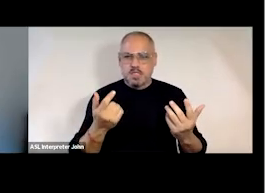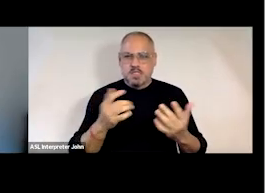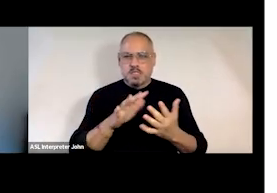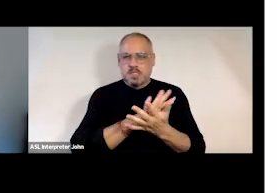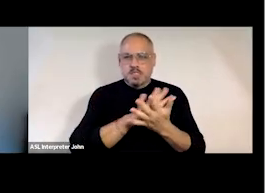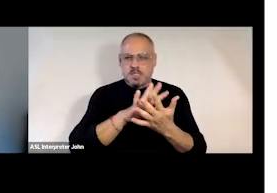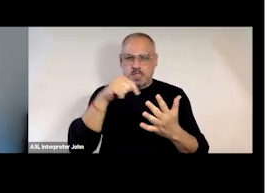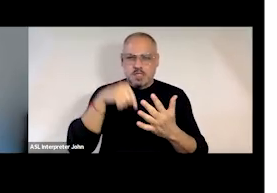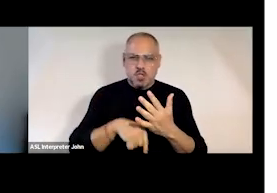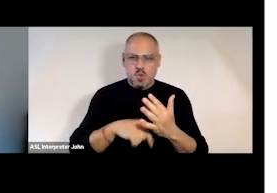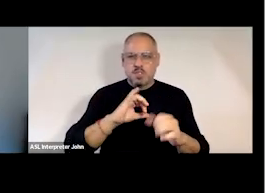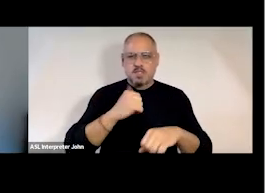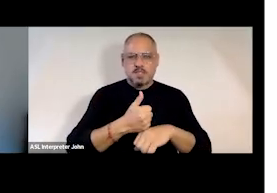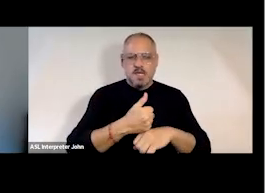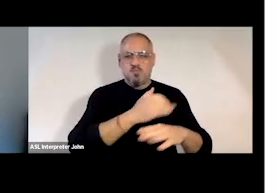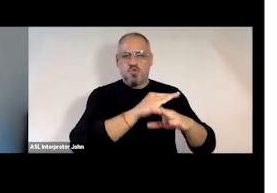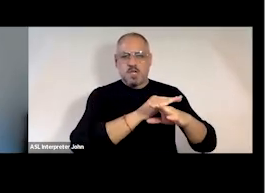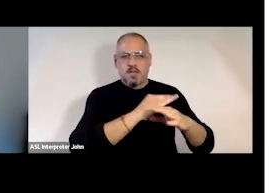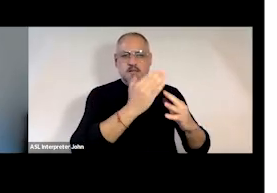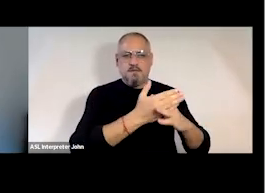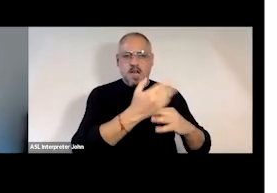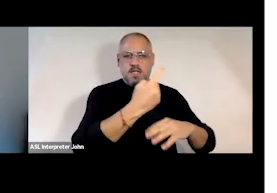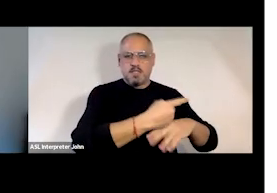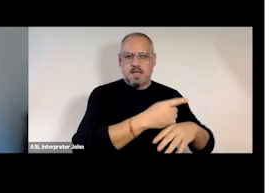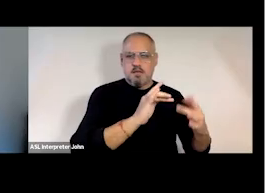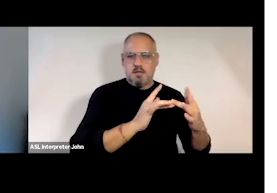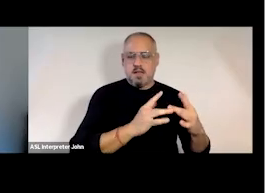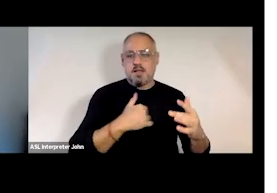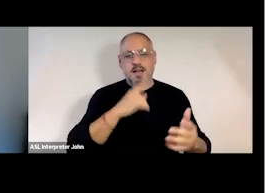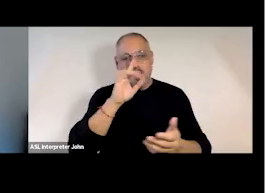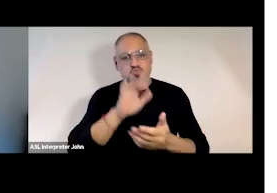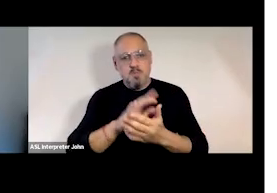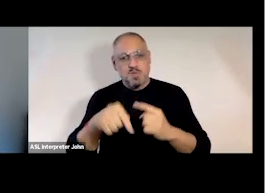in terms of setting the protective filing date online, but I promise you once you've done it a few times,